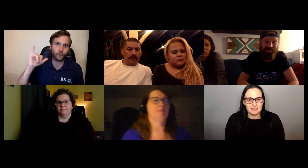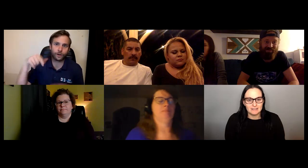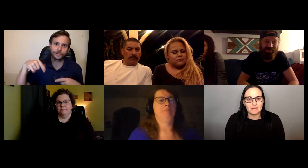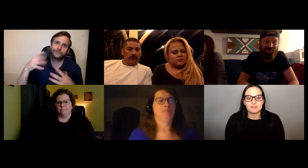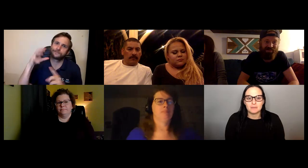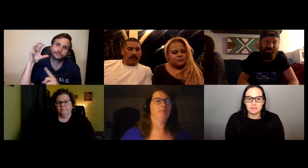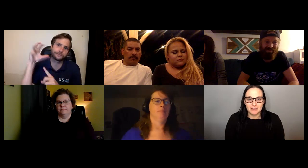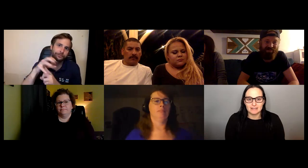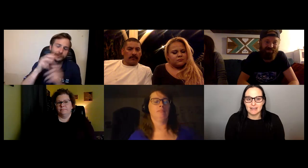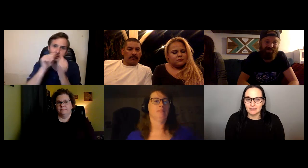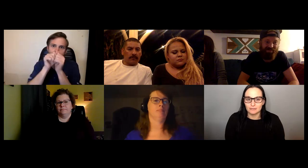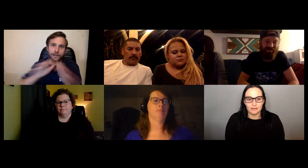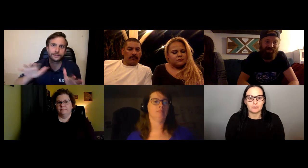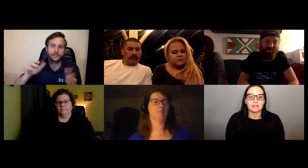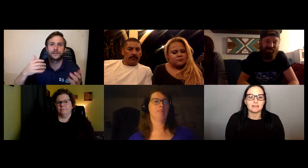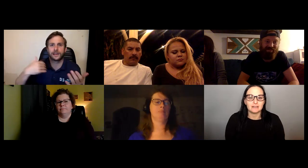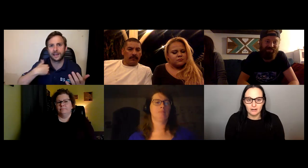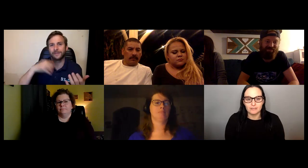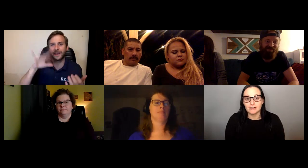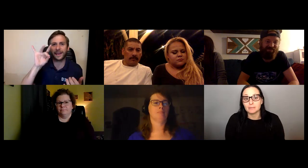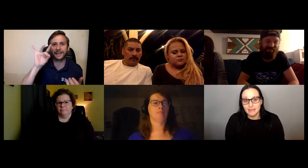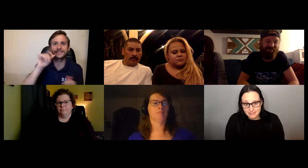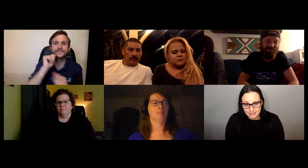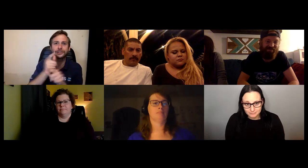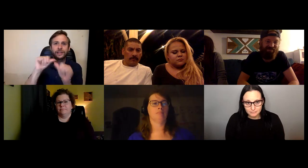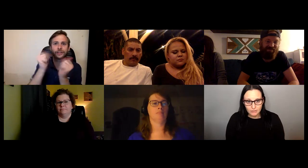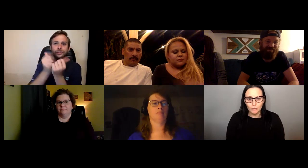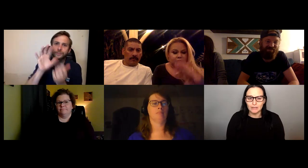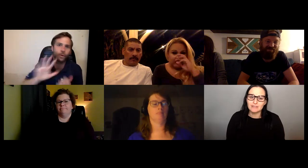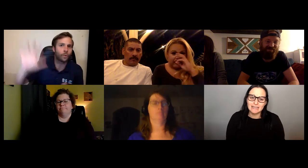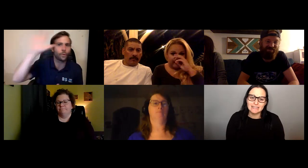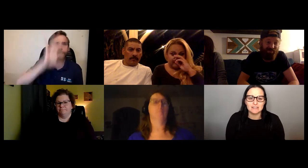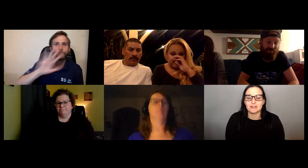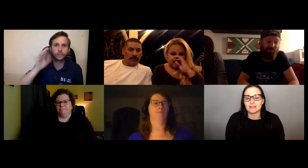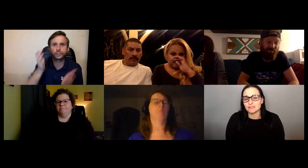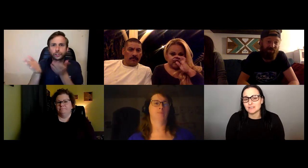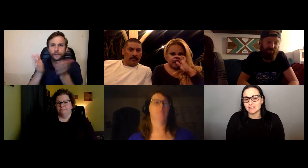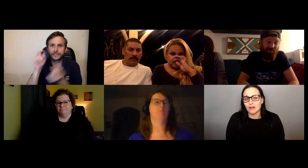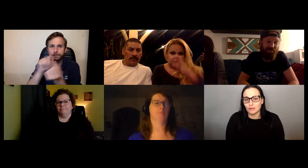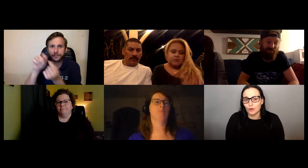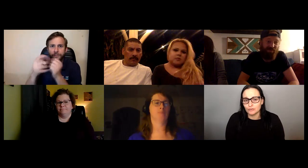we have to remember that in california we are very blessed